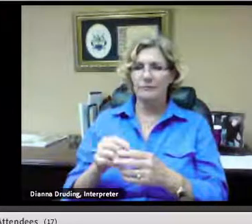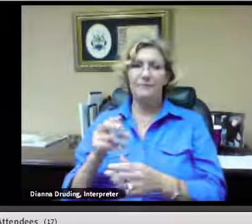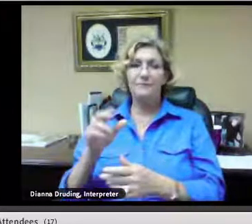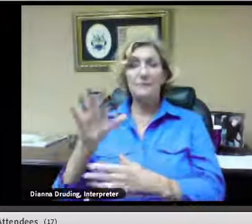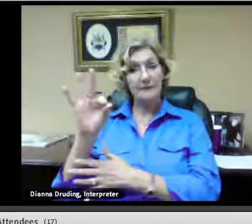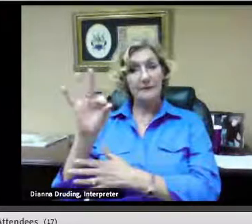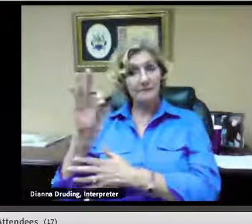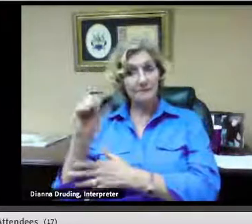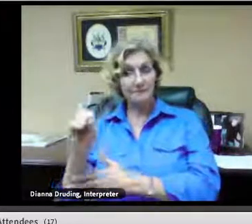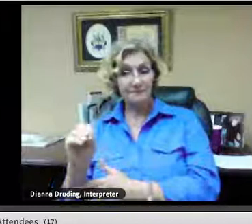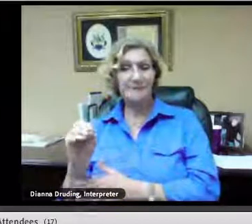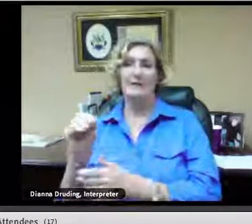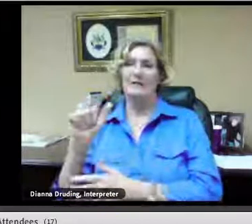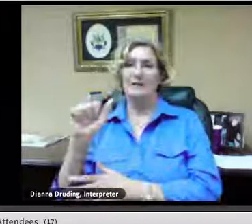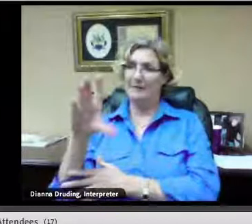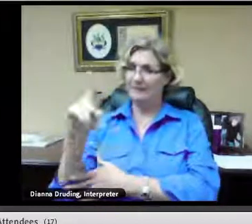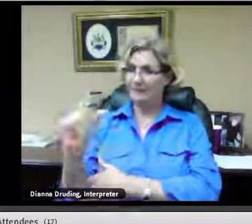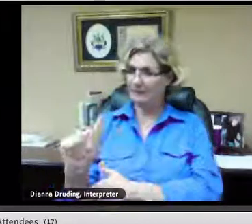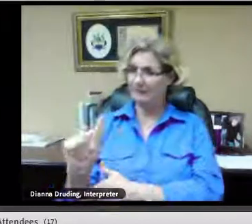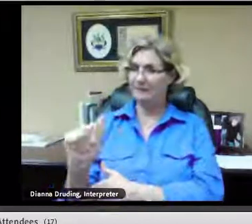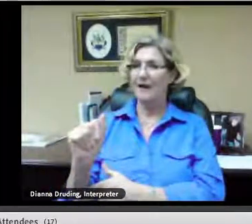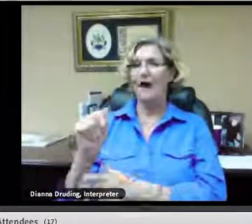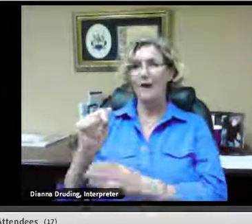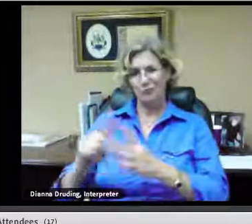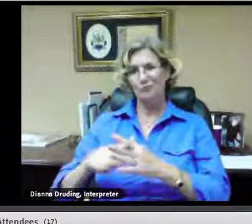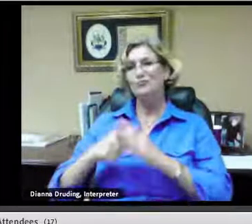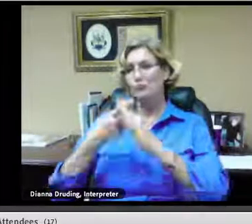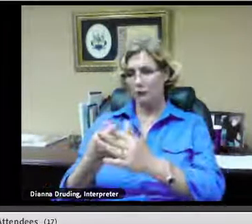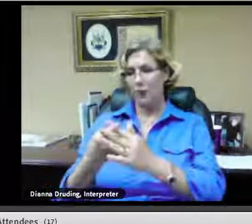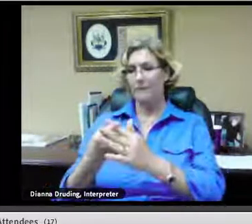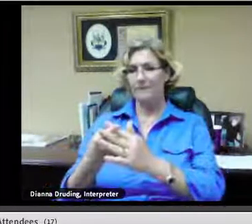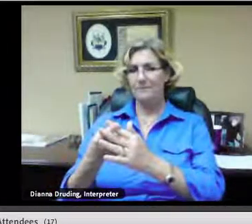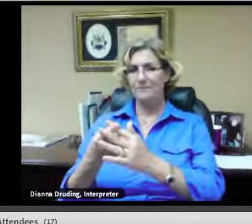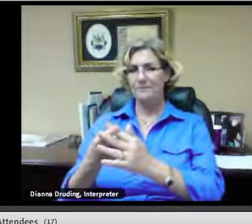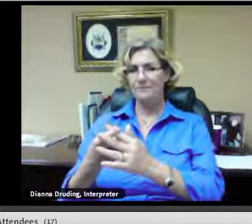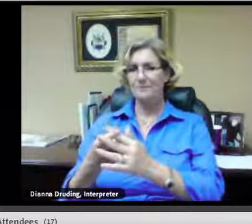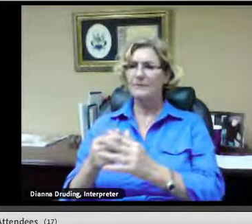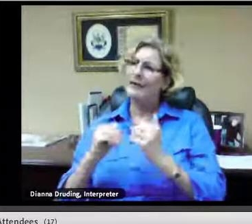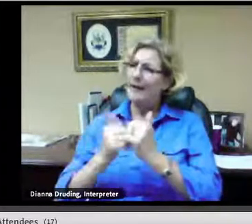In terms of how that impacts us right now, it's still impacting us,